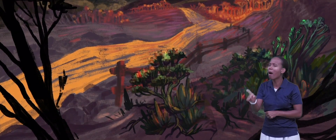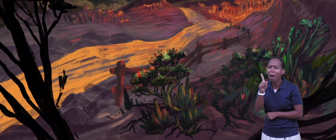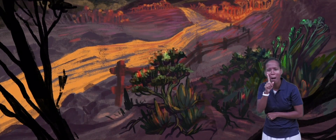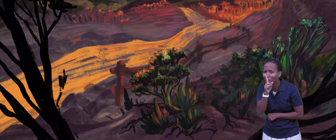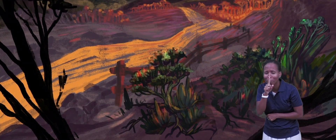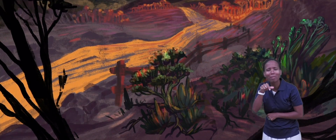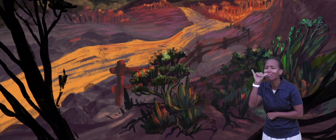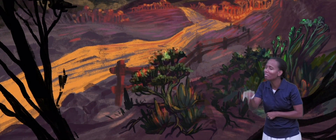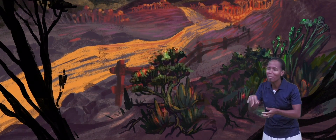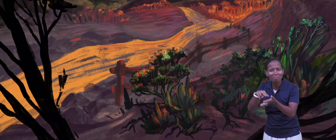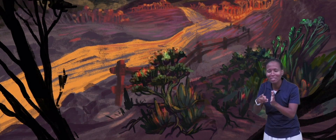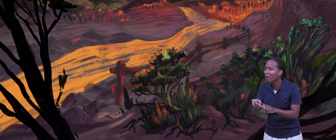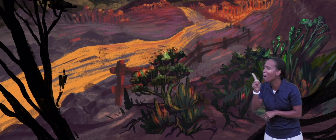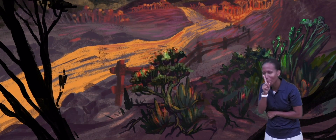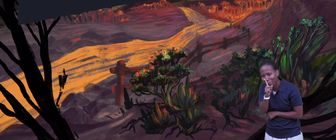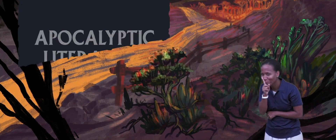it actually doesn’t mean that at all!